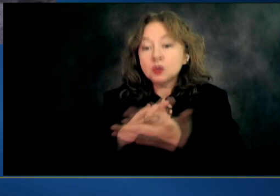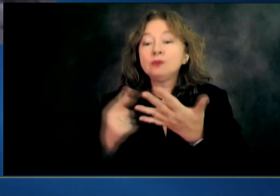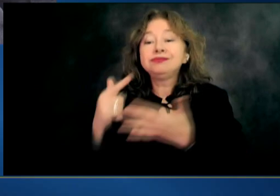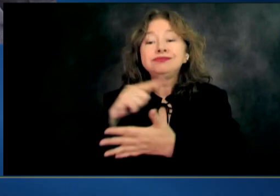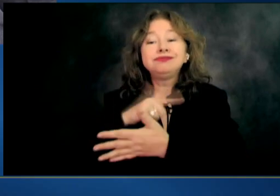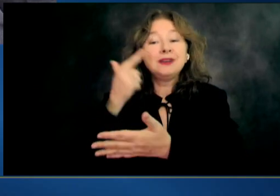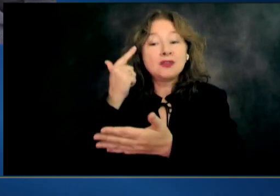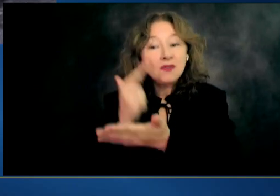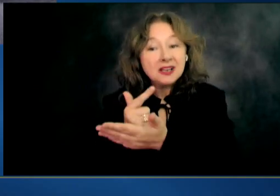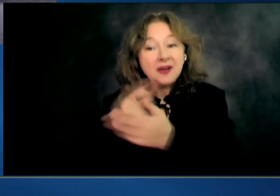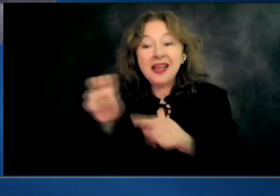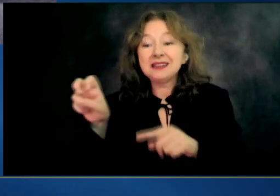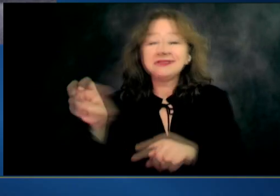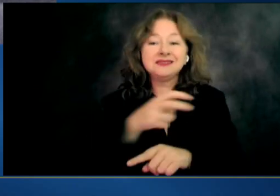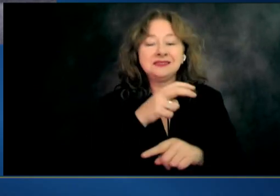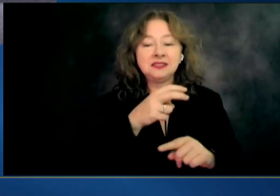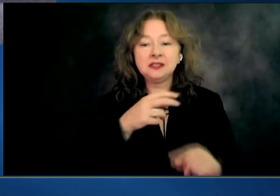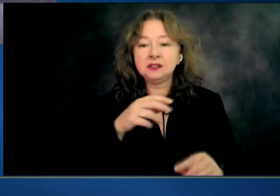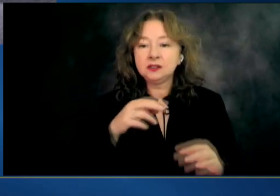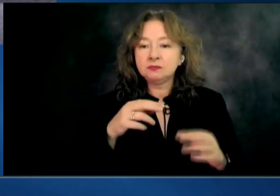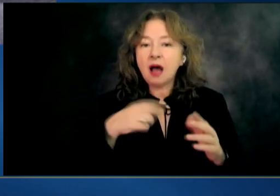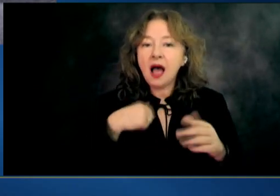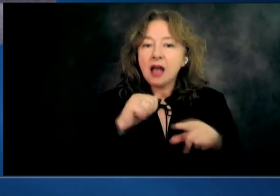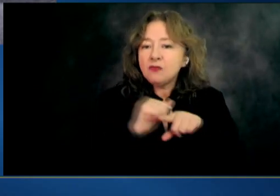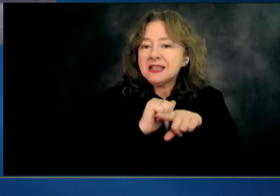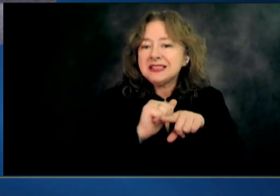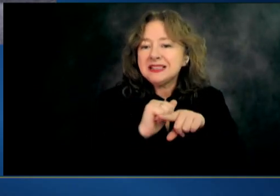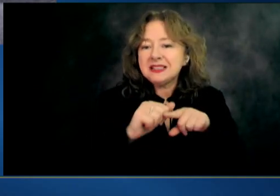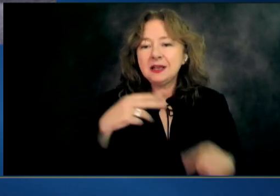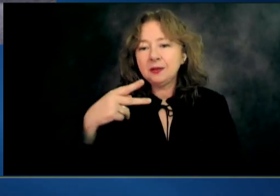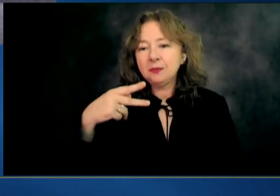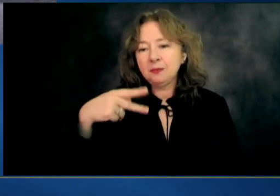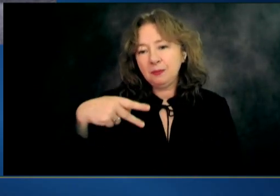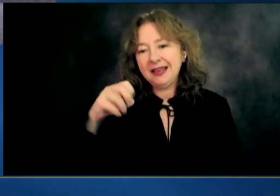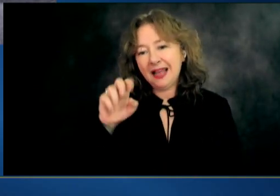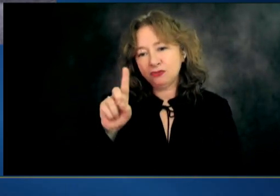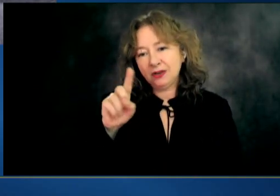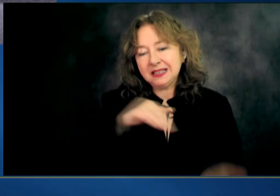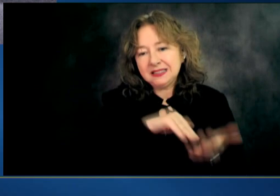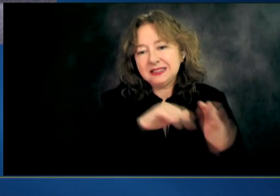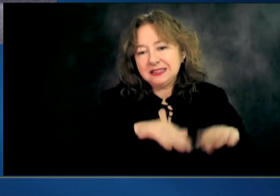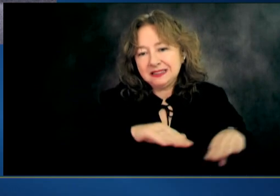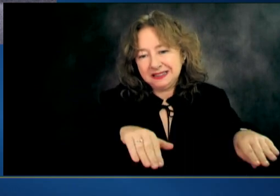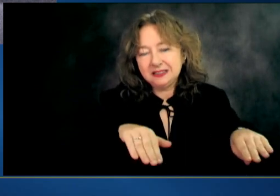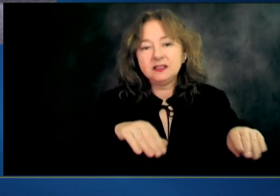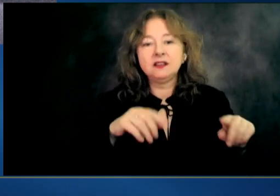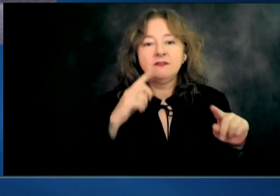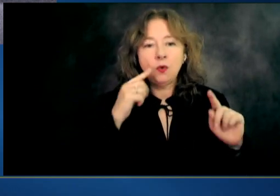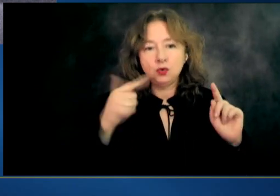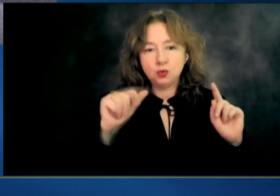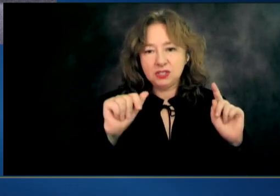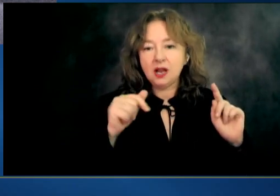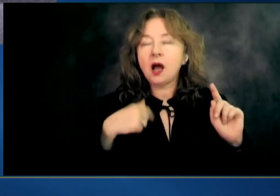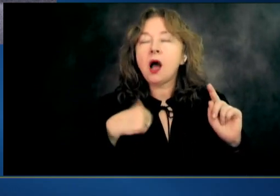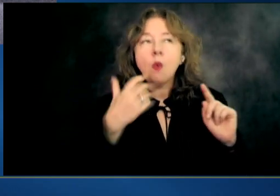pediatrics in Georgia with the hope of becoming a pediatric hematologist oncologist. But it was